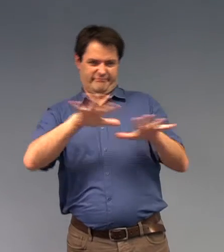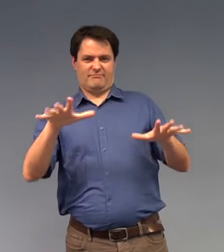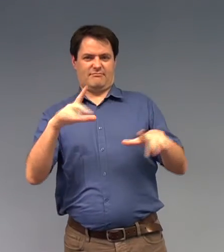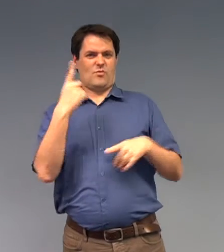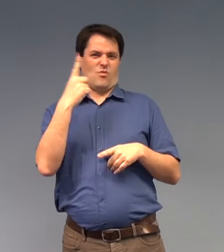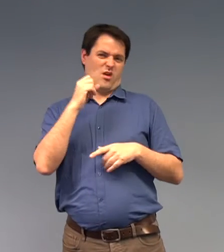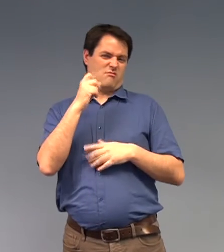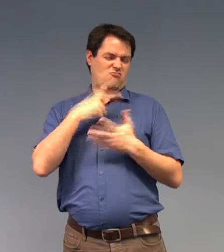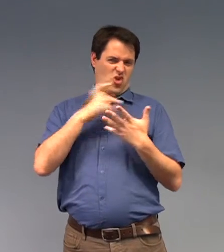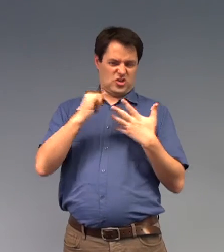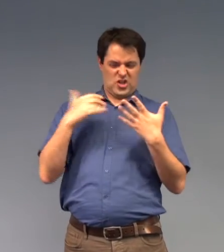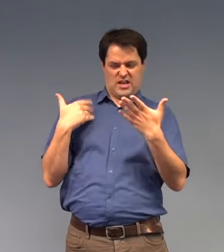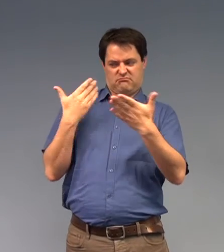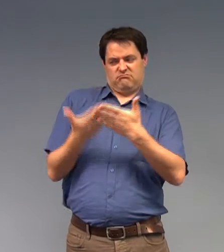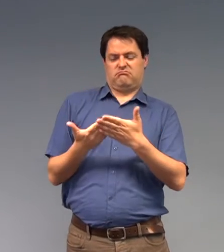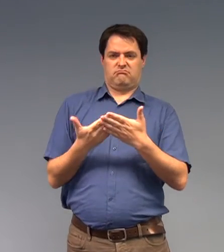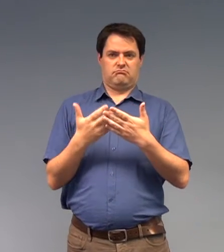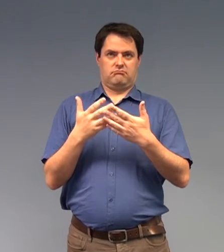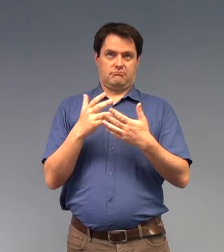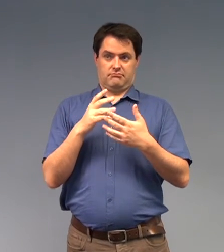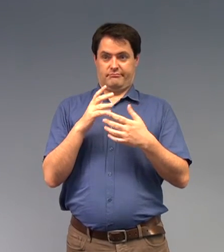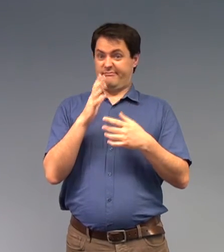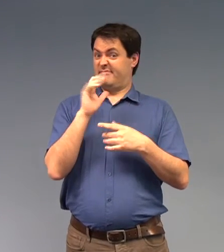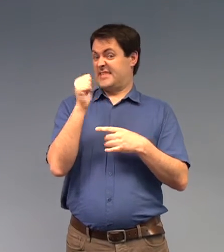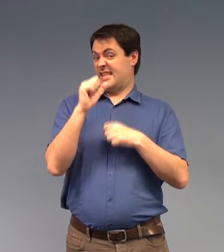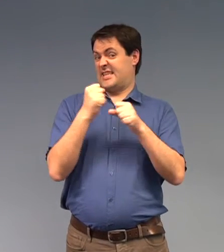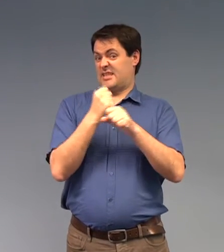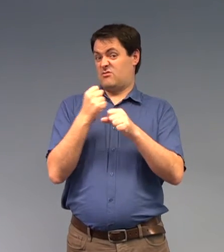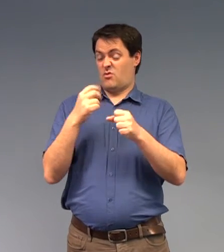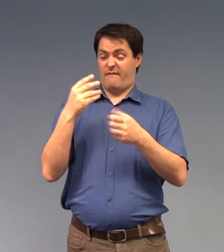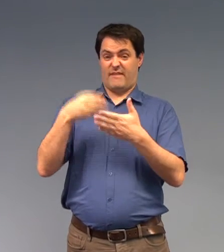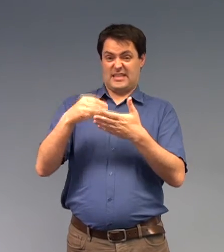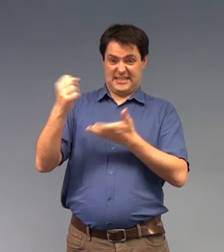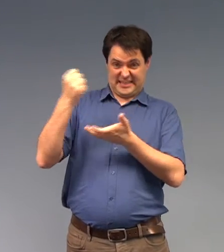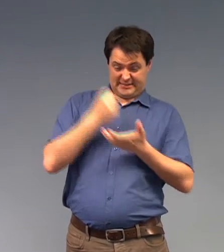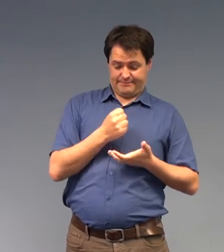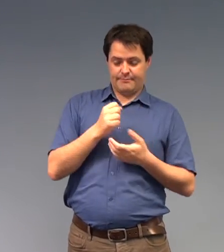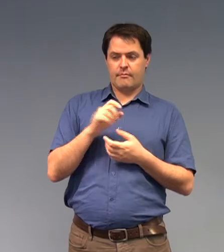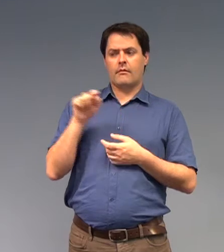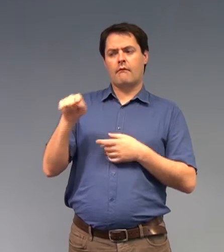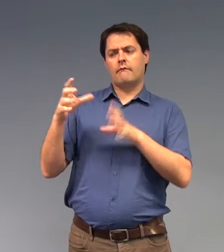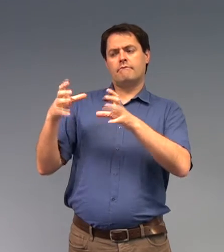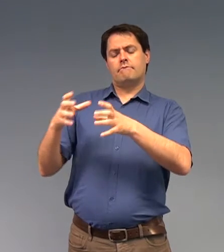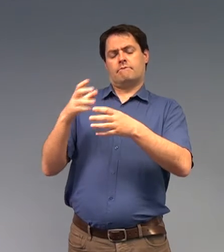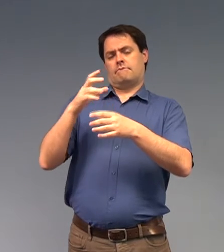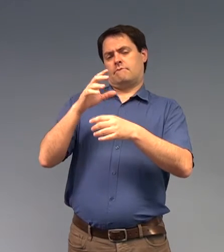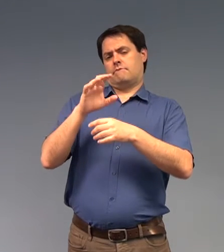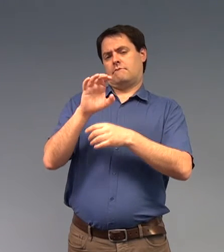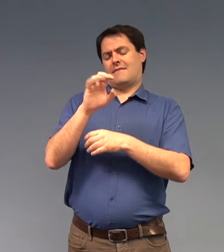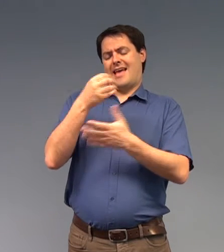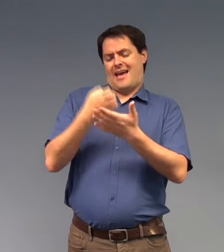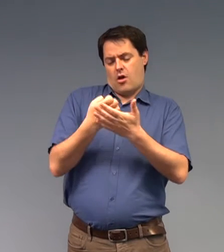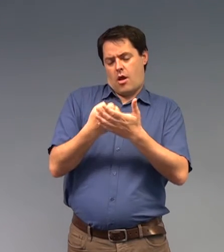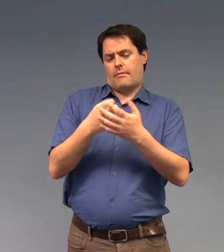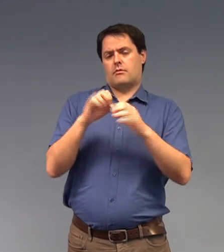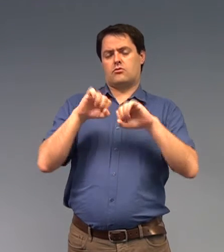We get our funding via the British government through an organization that funds a variety of research subjects